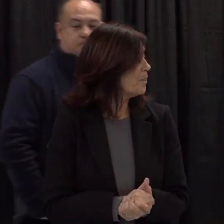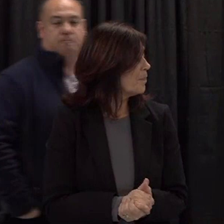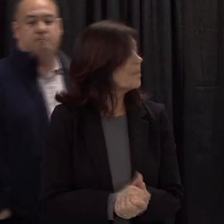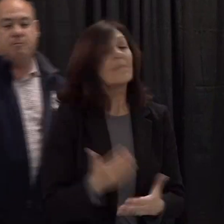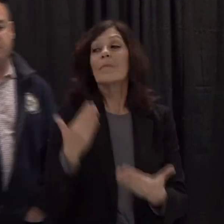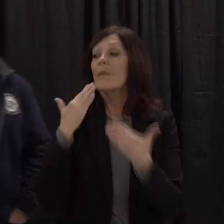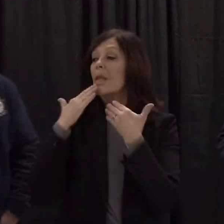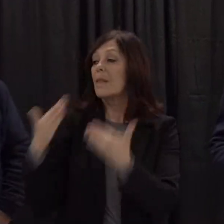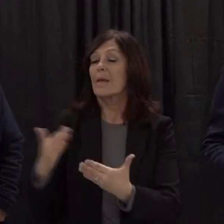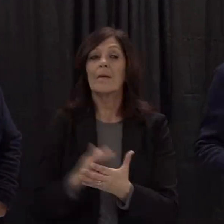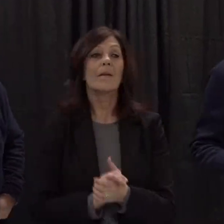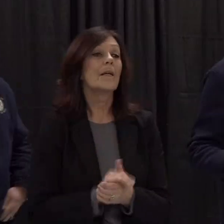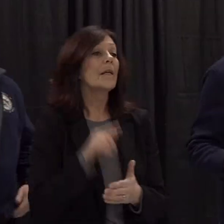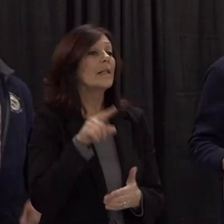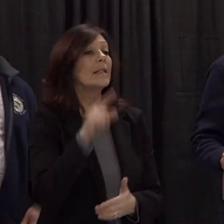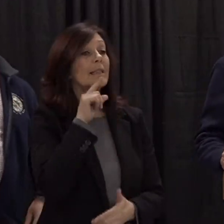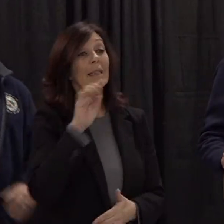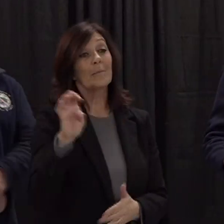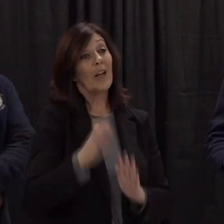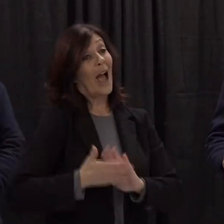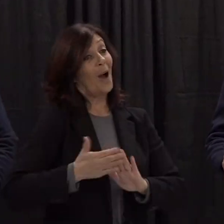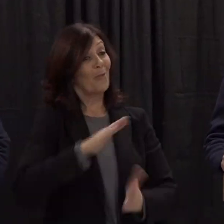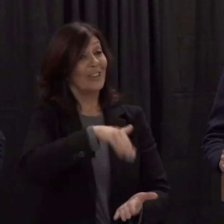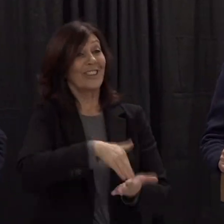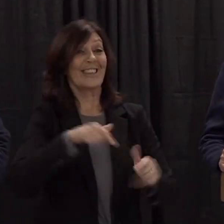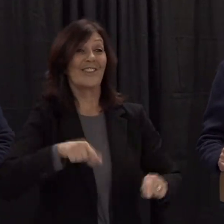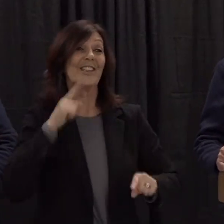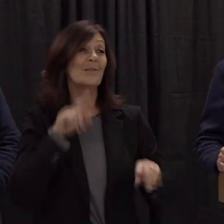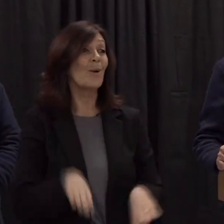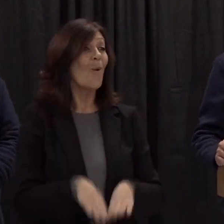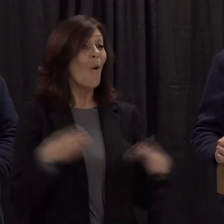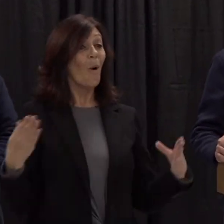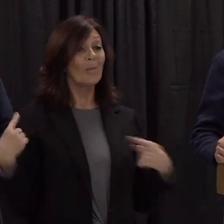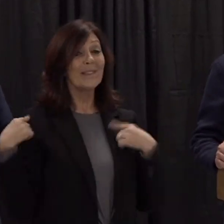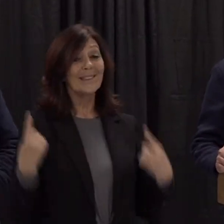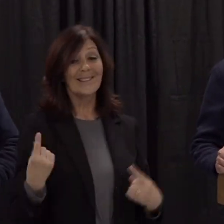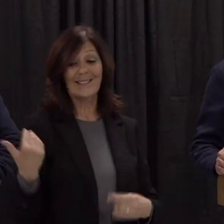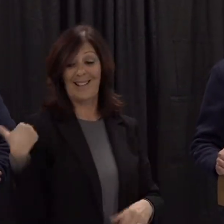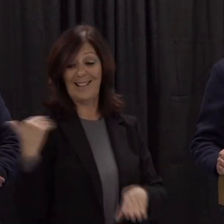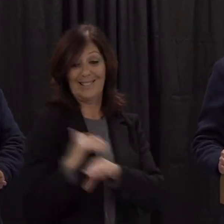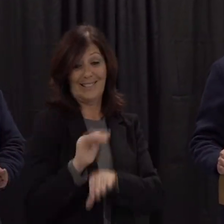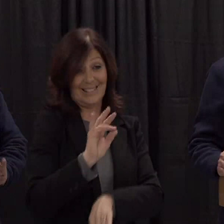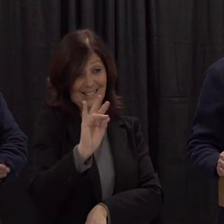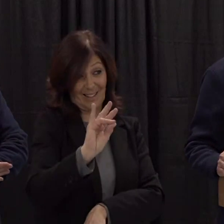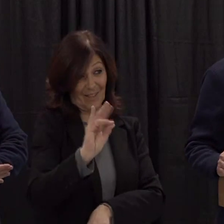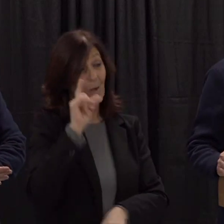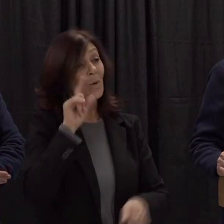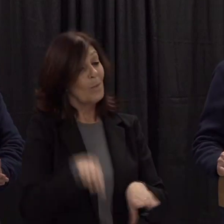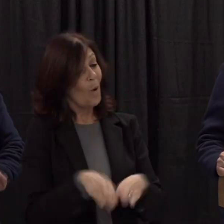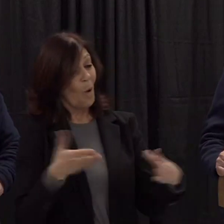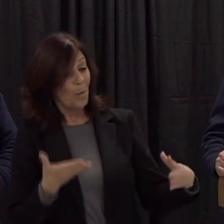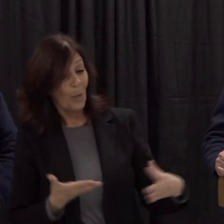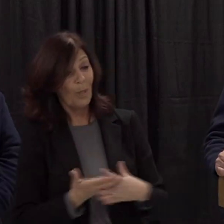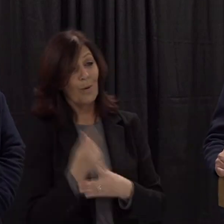Thank you, Commissioner. This is the Emergency Operations center. It's been open since 7:00 PM yesterday. It will be open through the duration of the storm.